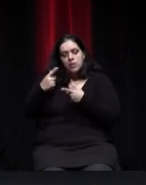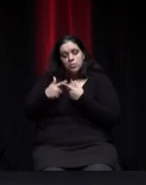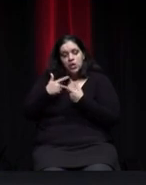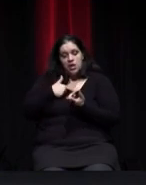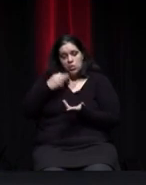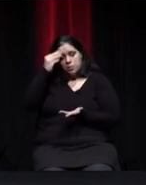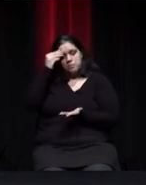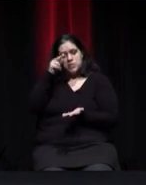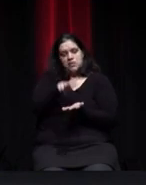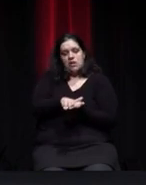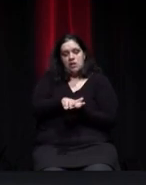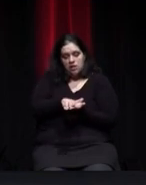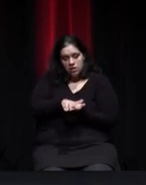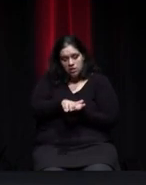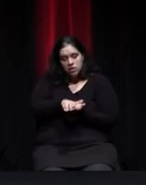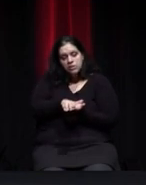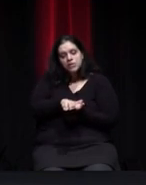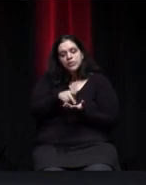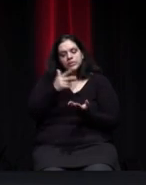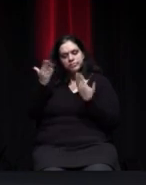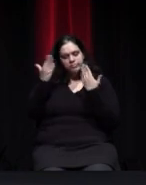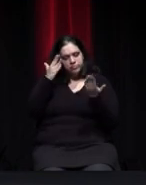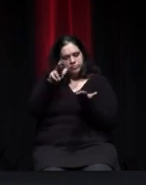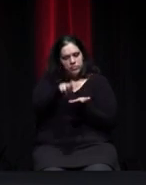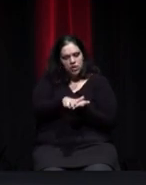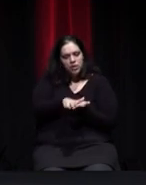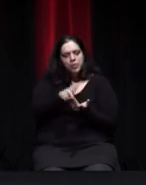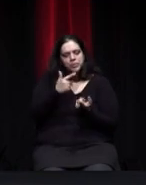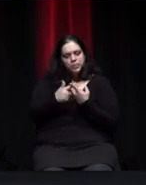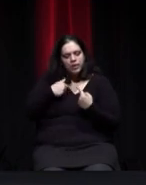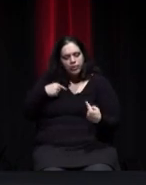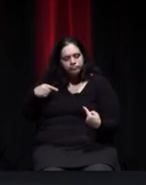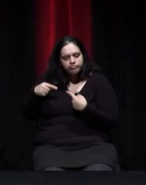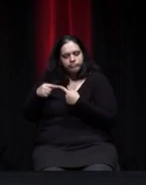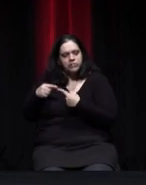because we have some affinity with this practice